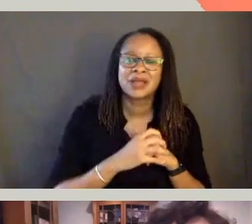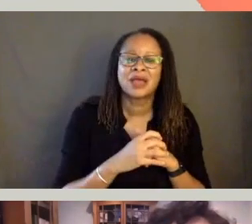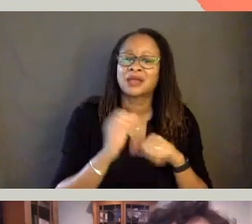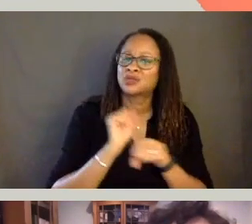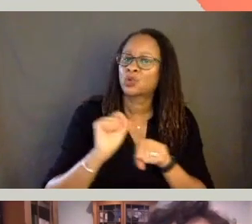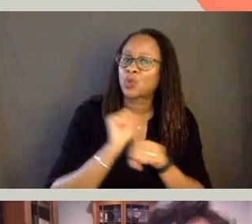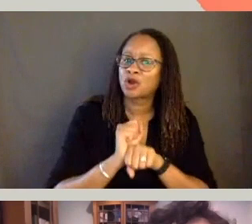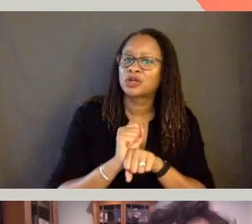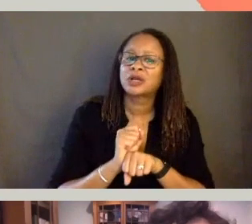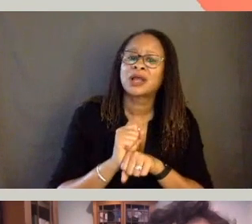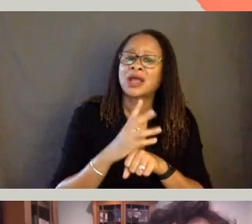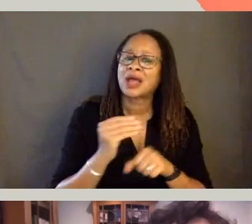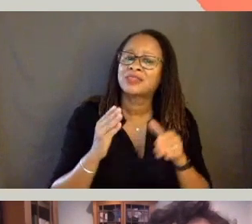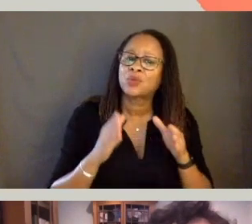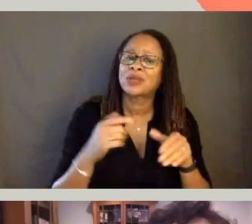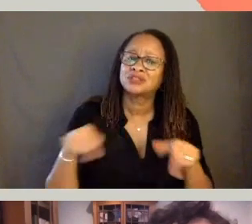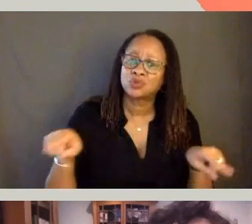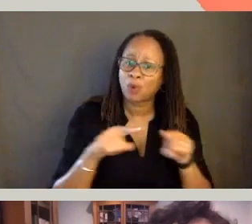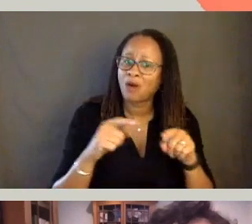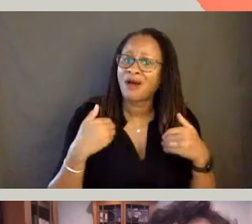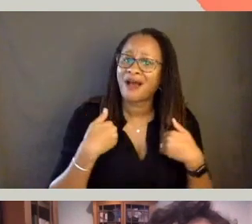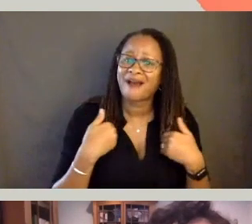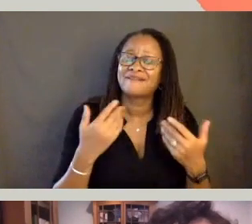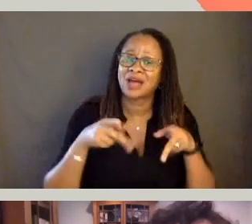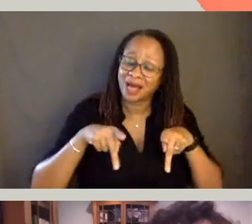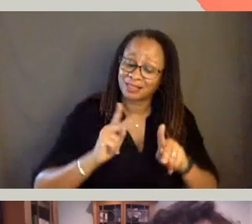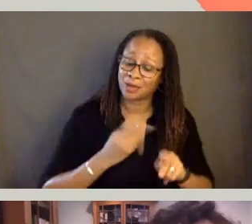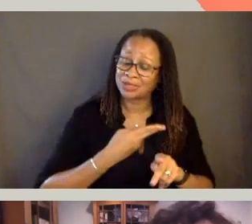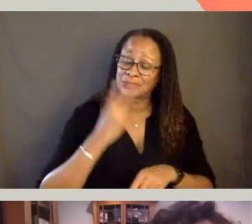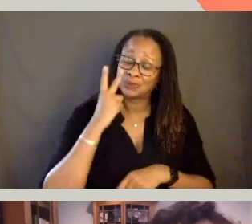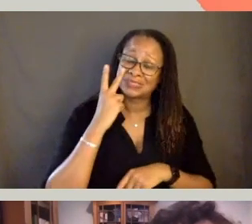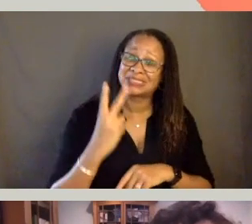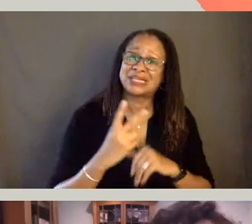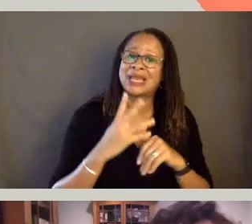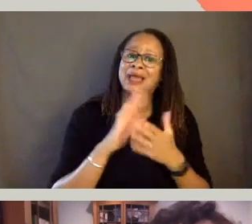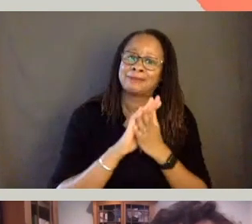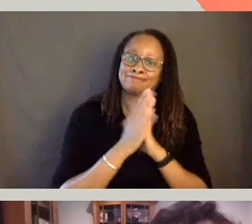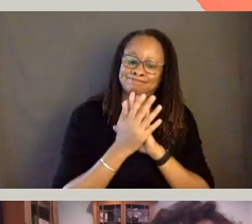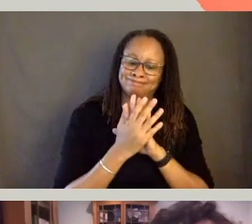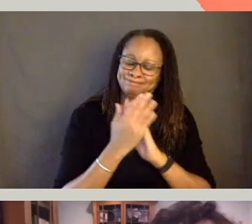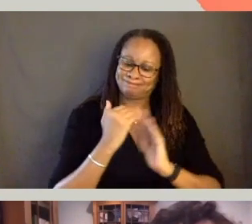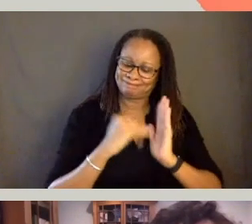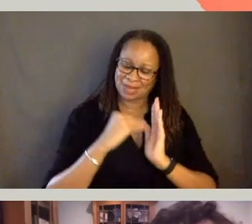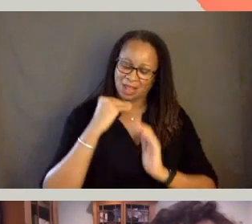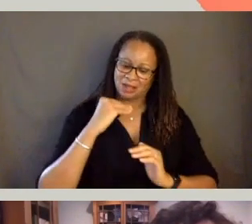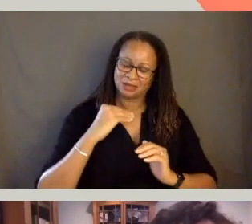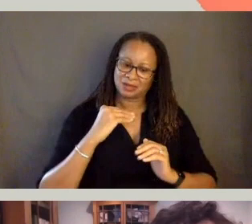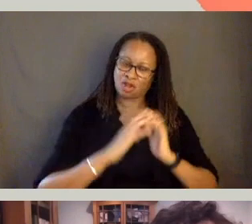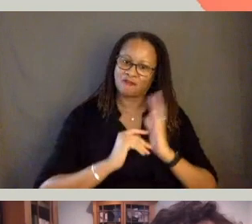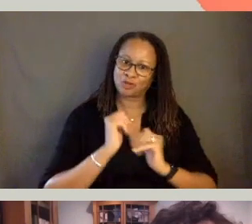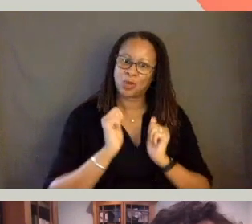and the ways in which you have allowed us to see and to be at home with so many of the stories